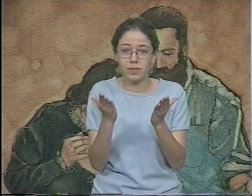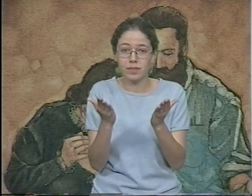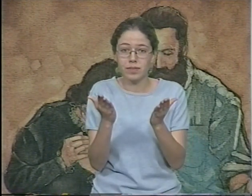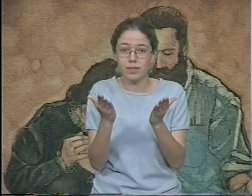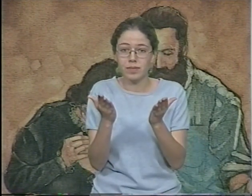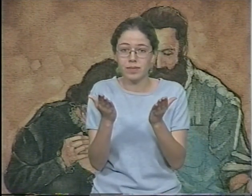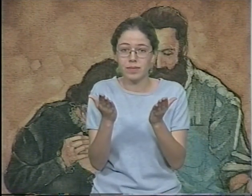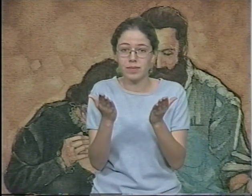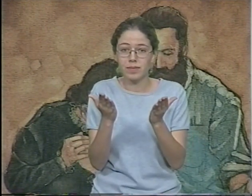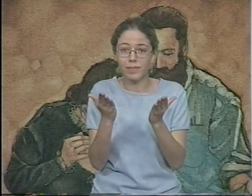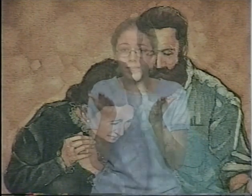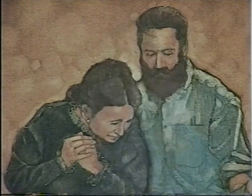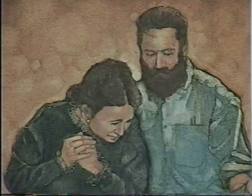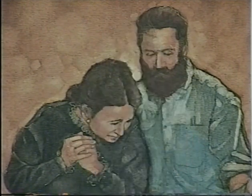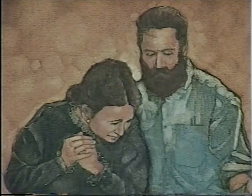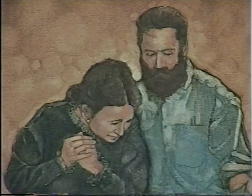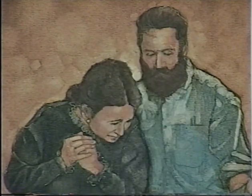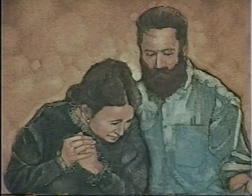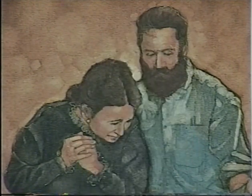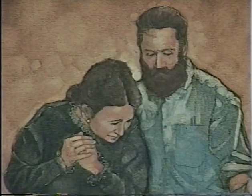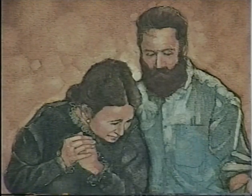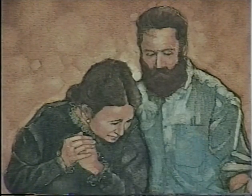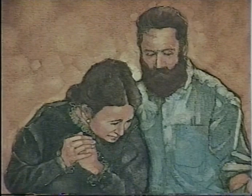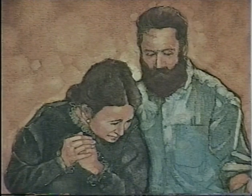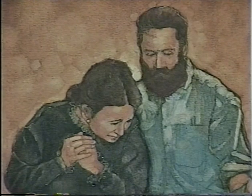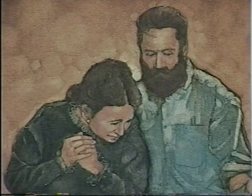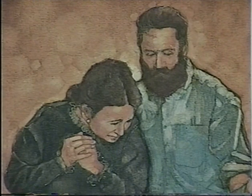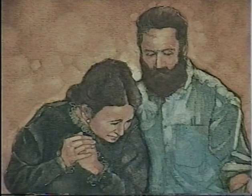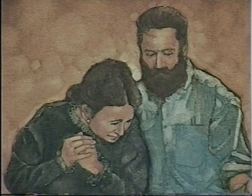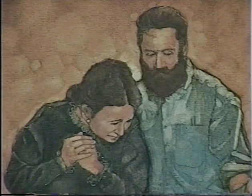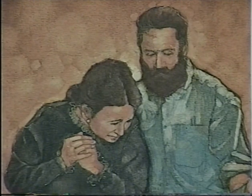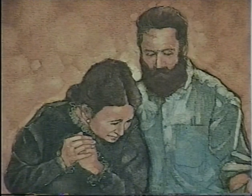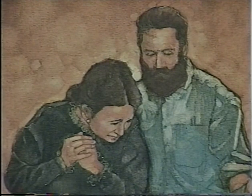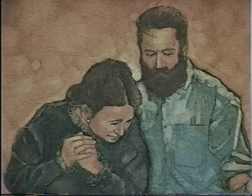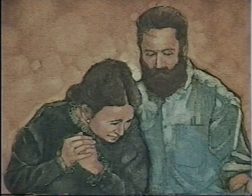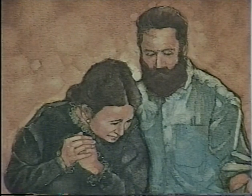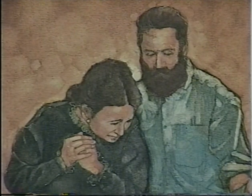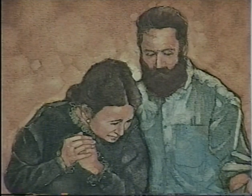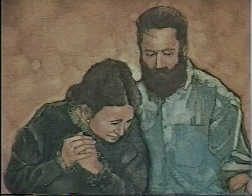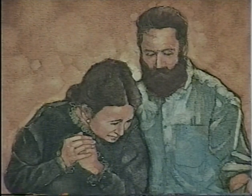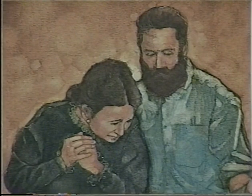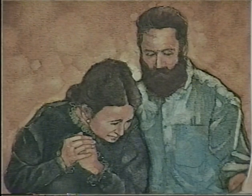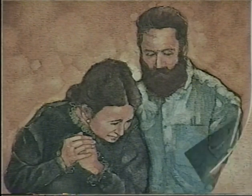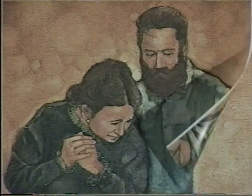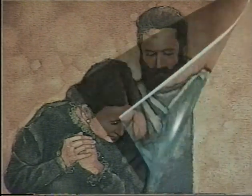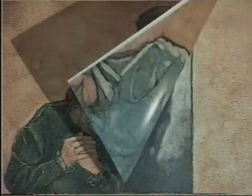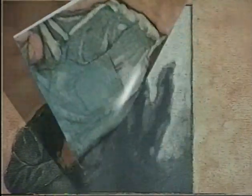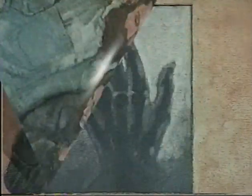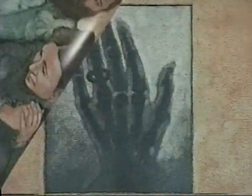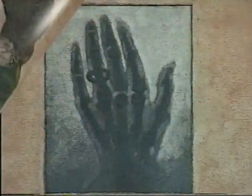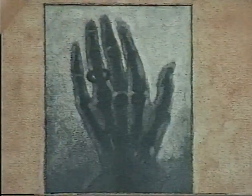Wilhelm called them X rays because X stood for the unknown. Although he didn't know what they were,